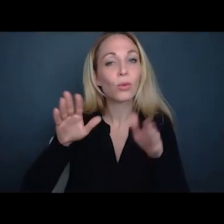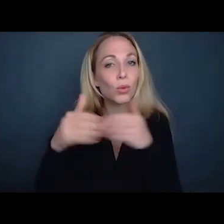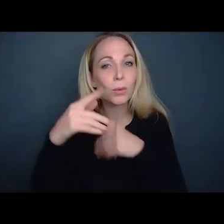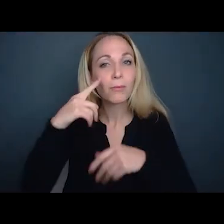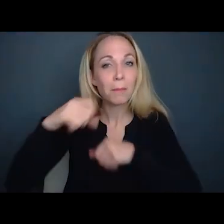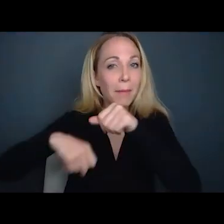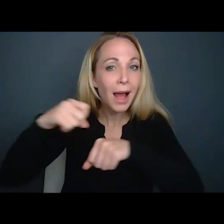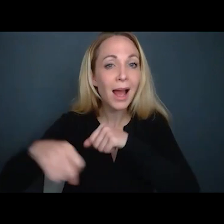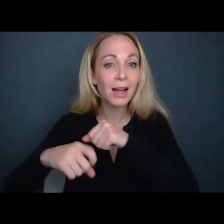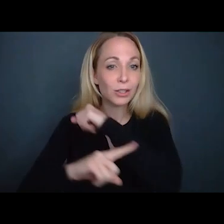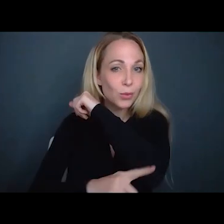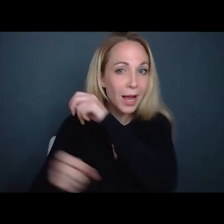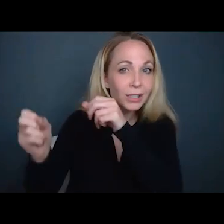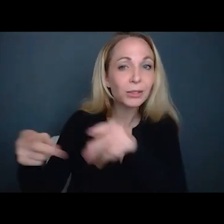and step off of the sidewalk.